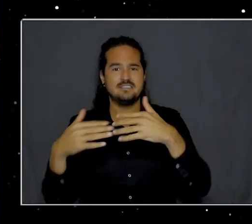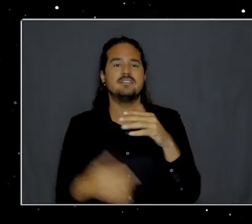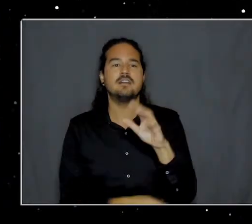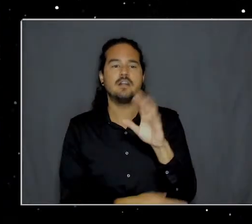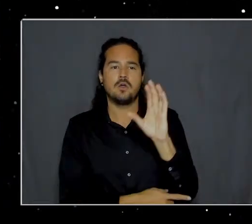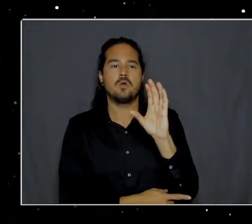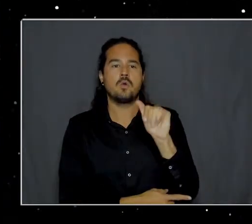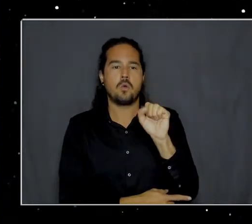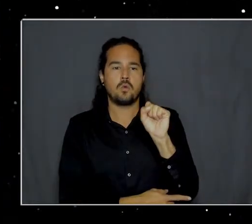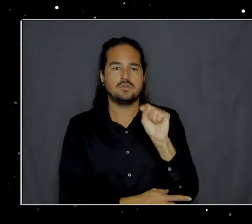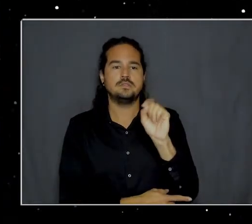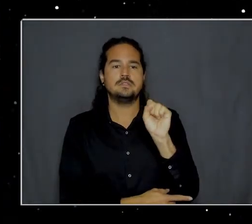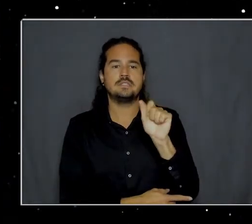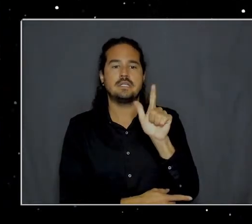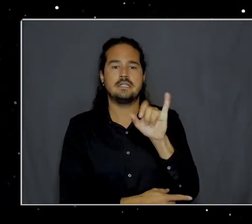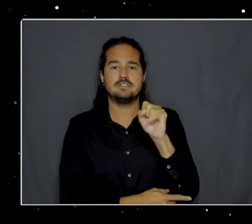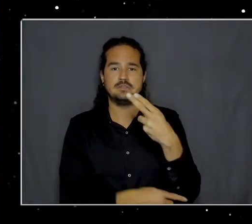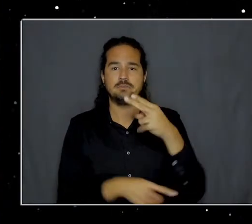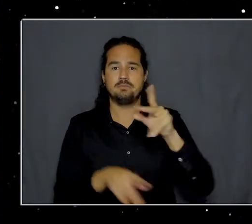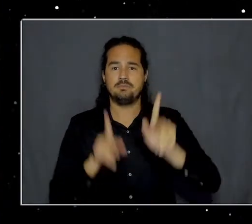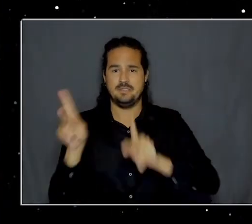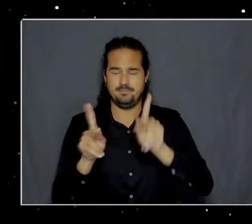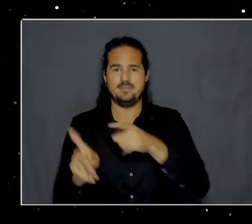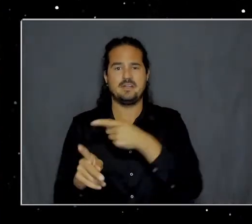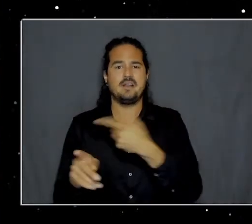WE HAVE RESERVED TREATY RIGHTS